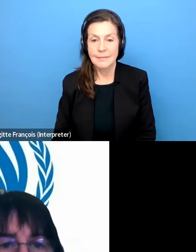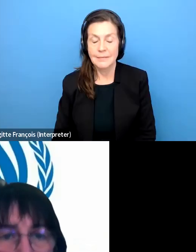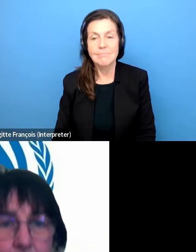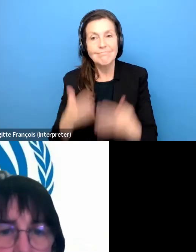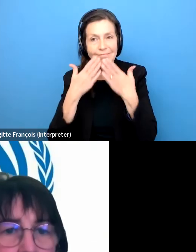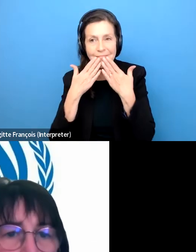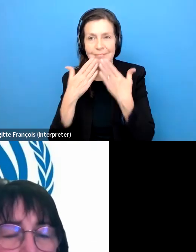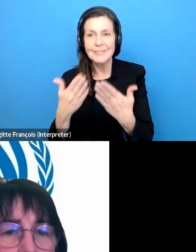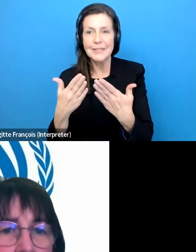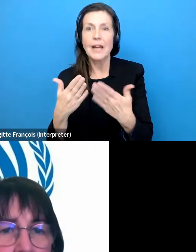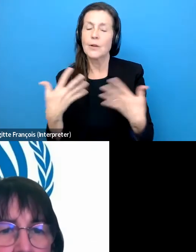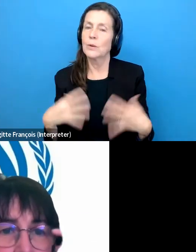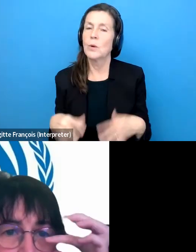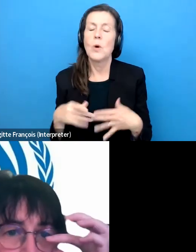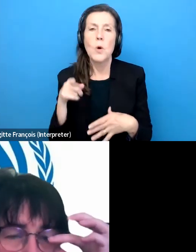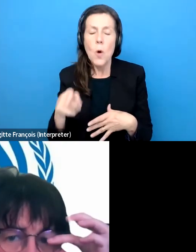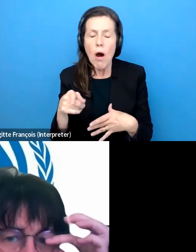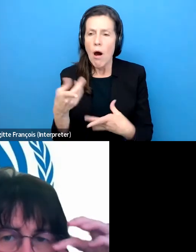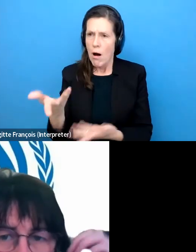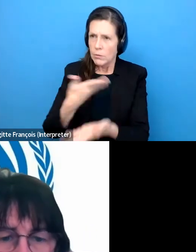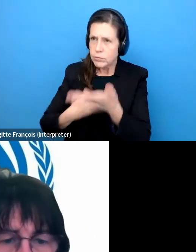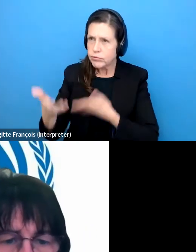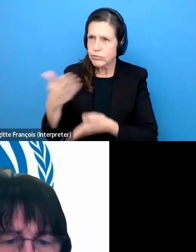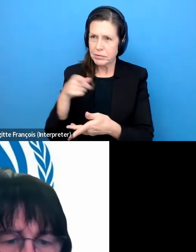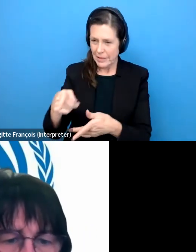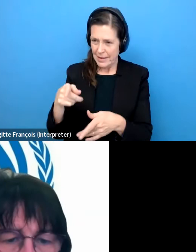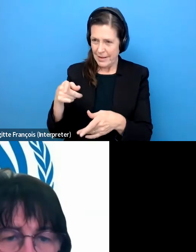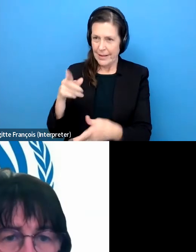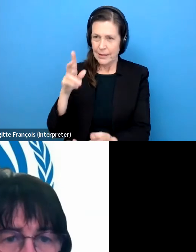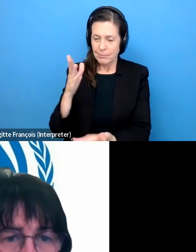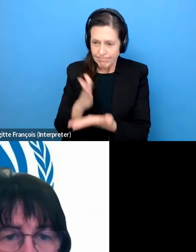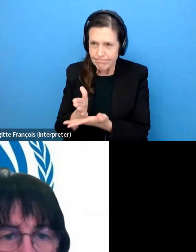who deals with that fight in identifying victims of trafficking.